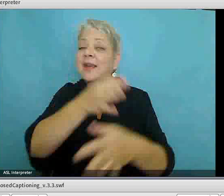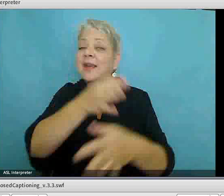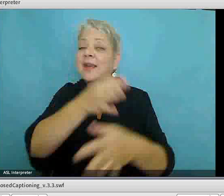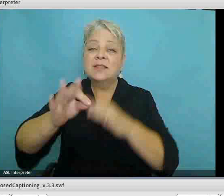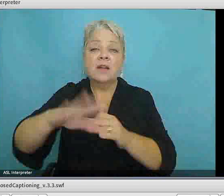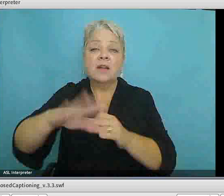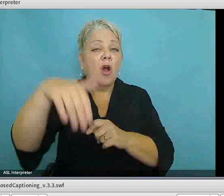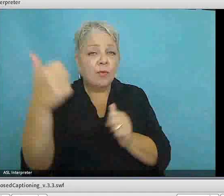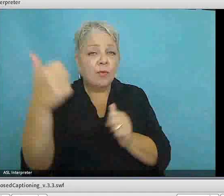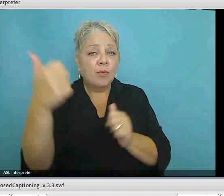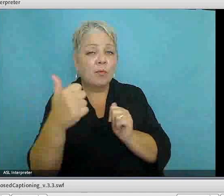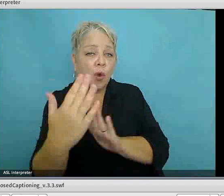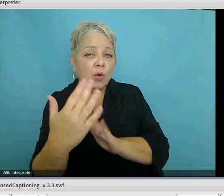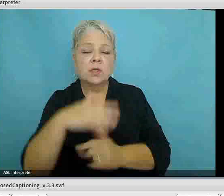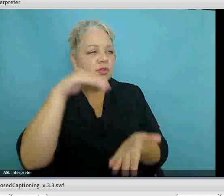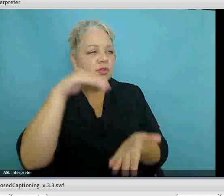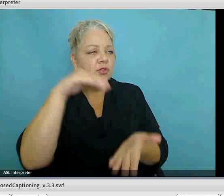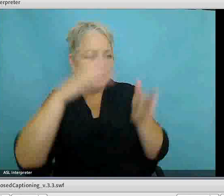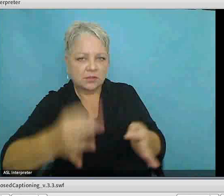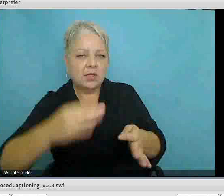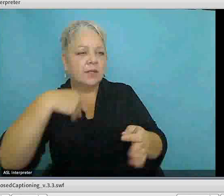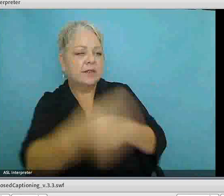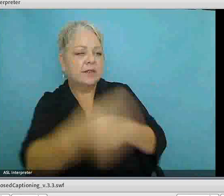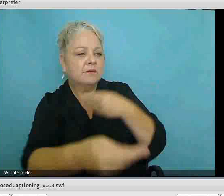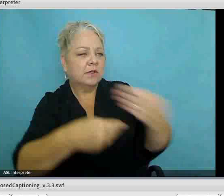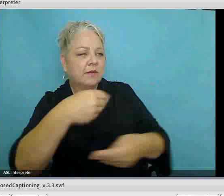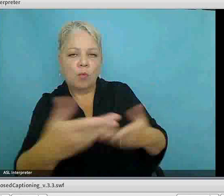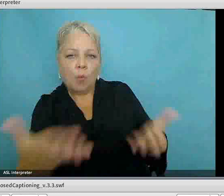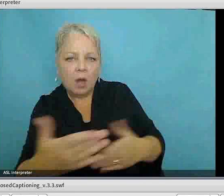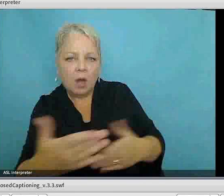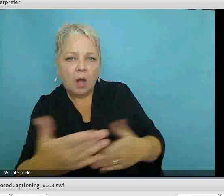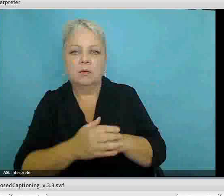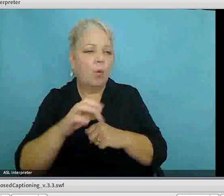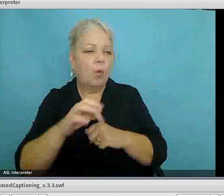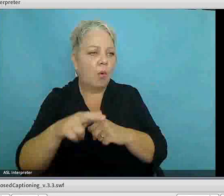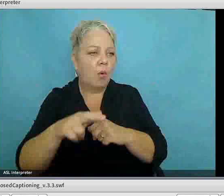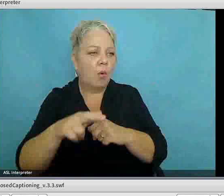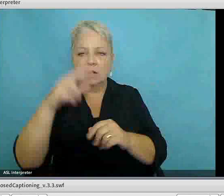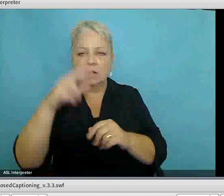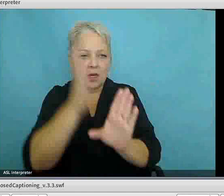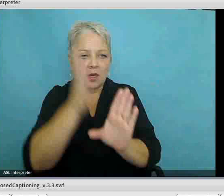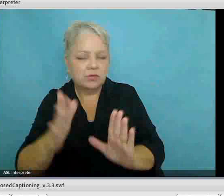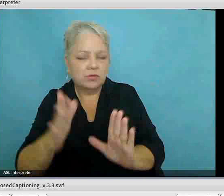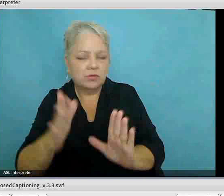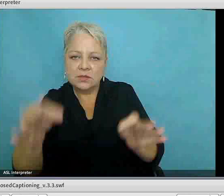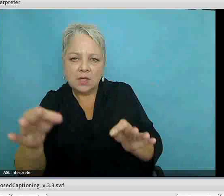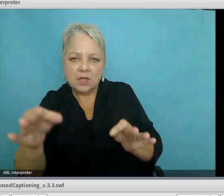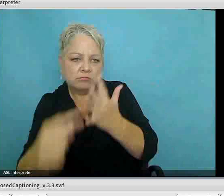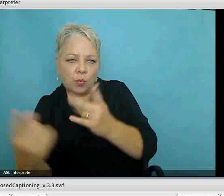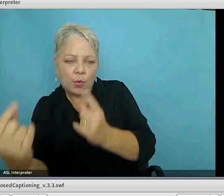or doctor or other professional, unless the enrollee specifically requests otherwise.